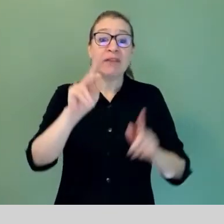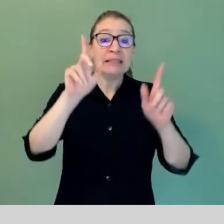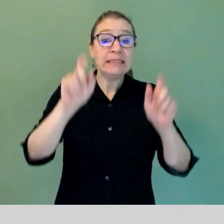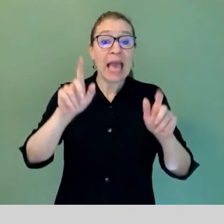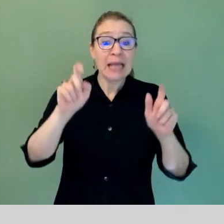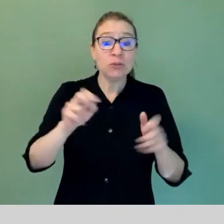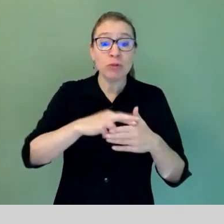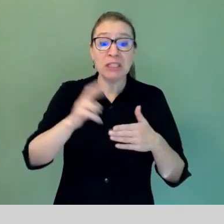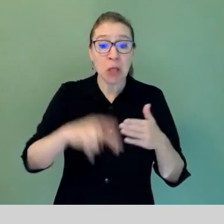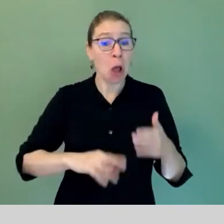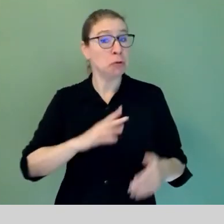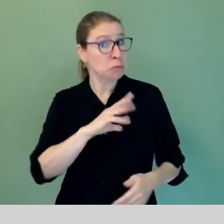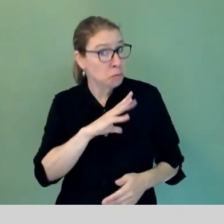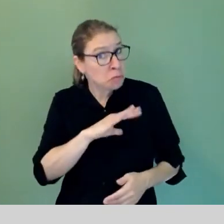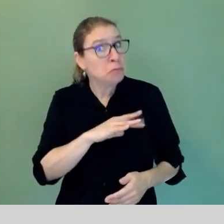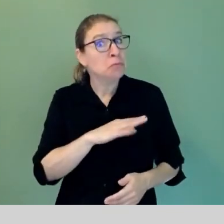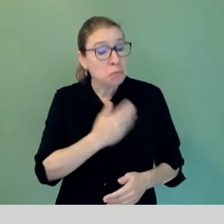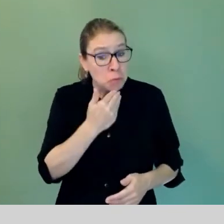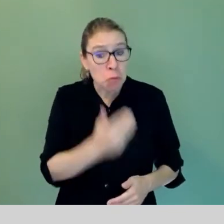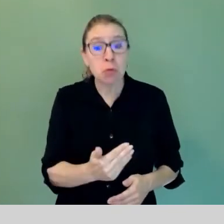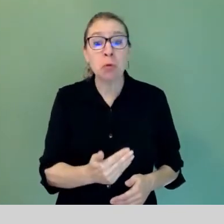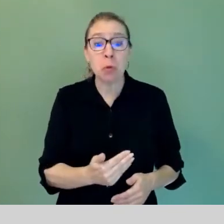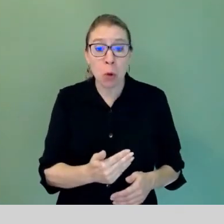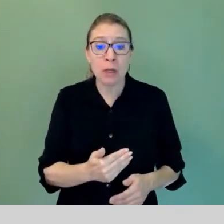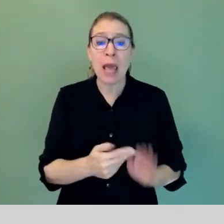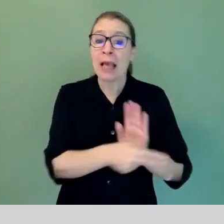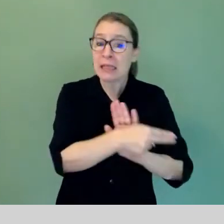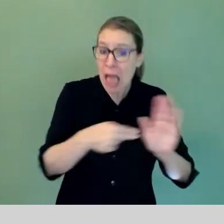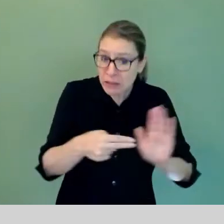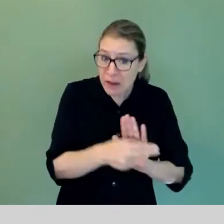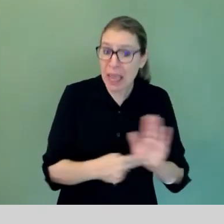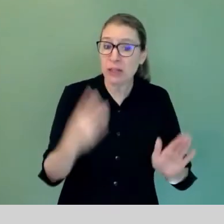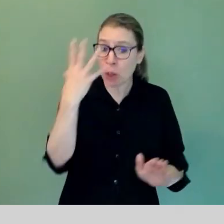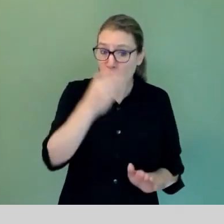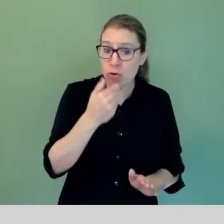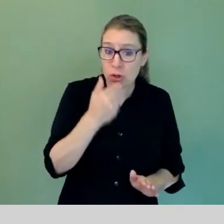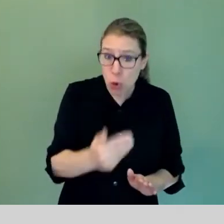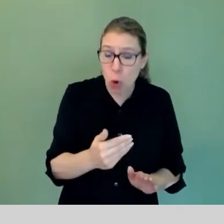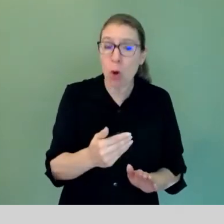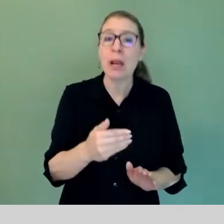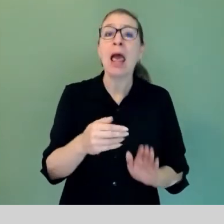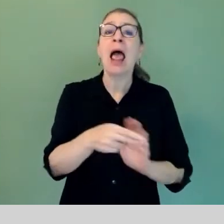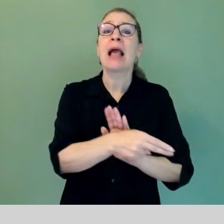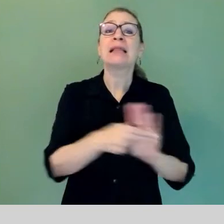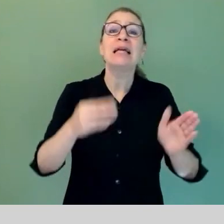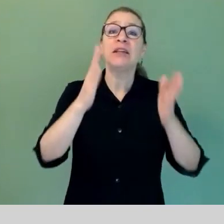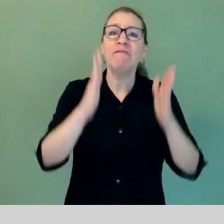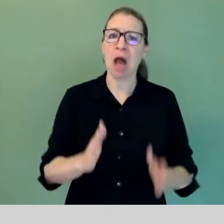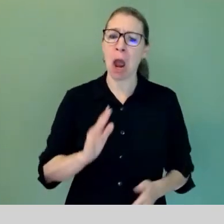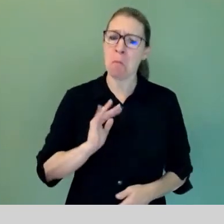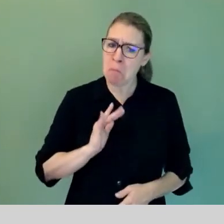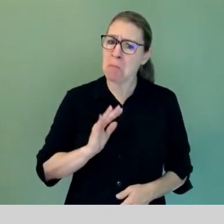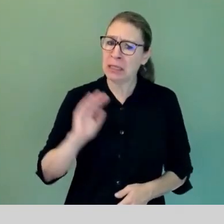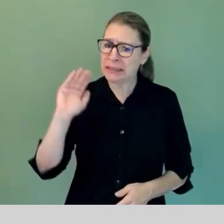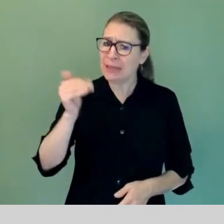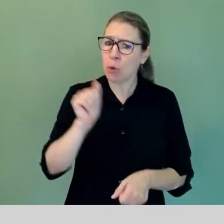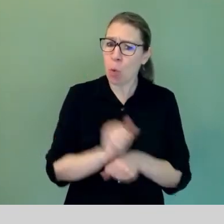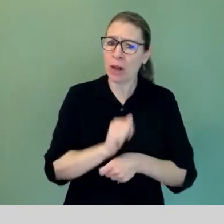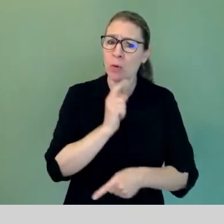And even the test results look very, very promising. You know, the classifications look pretty good, and the classifier seems to be doing really well.